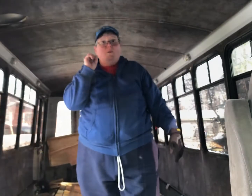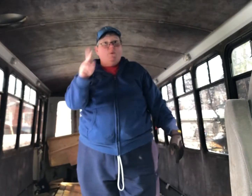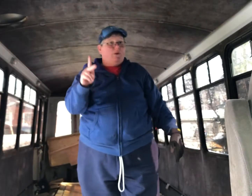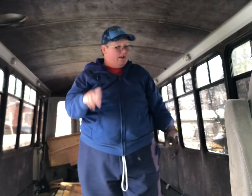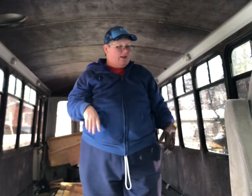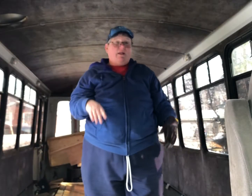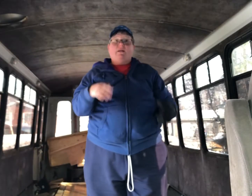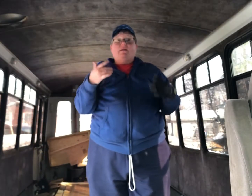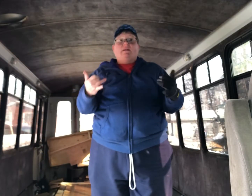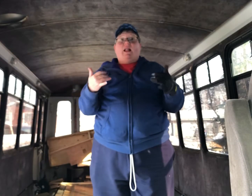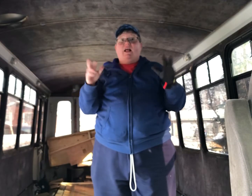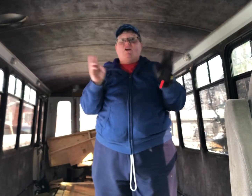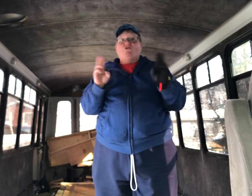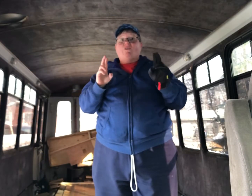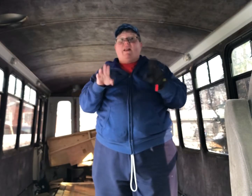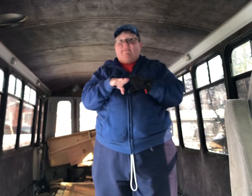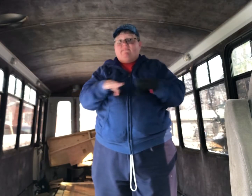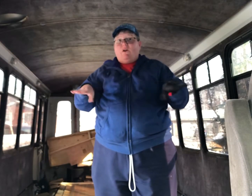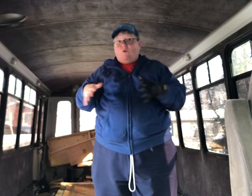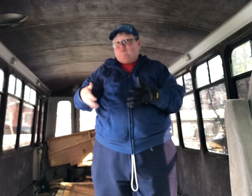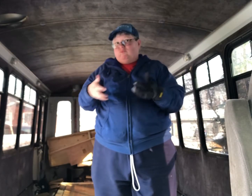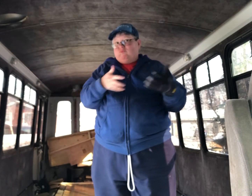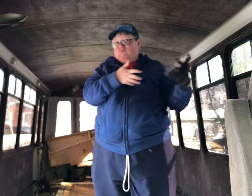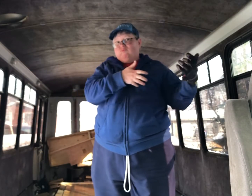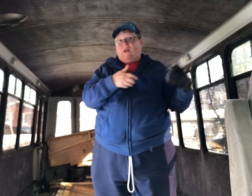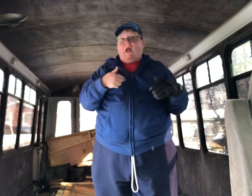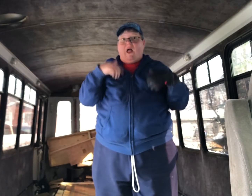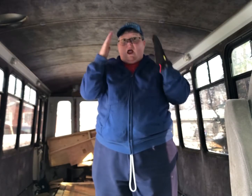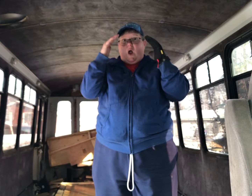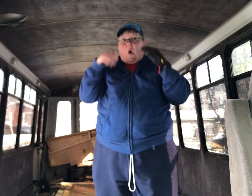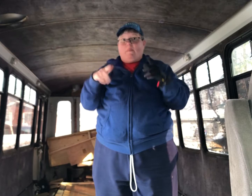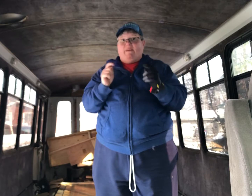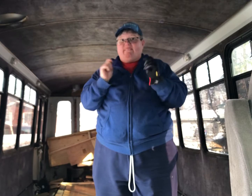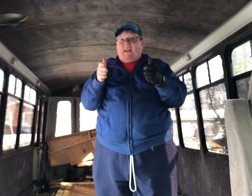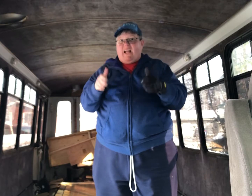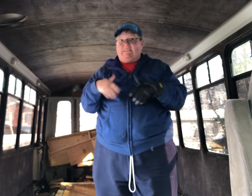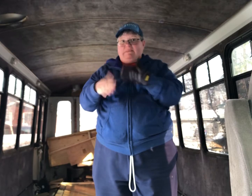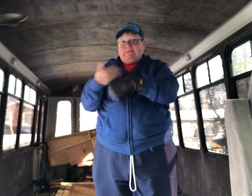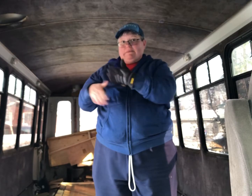Okay, so now I'm ready to start on the floor. Tearing it up, and I hope it goes fast,